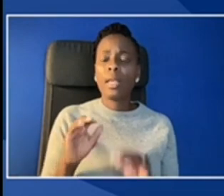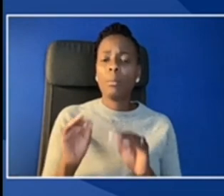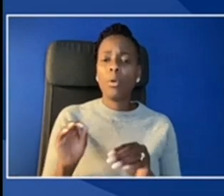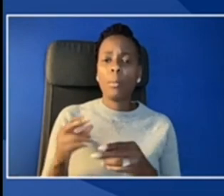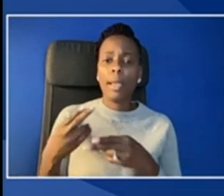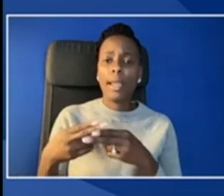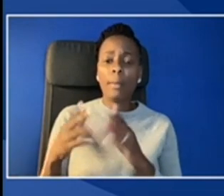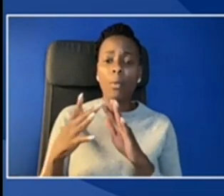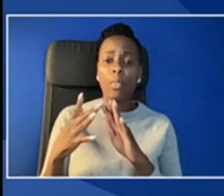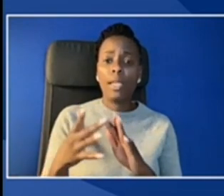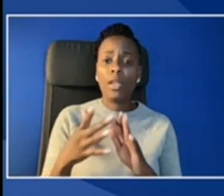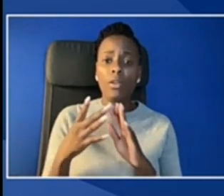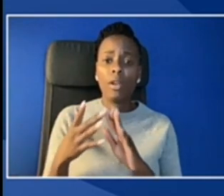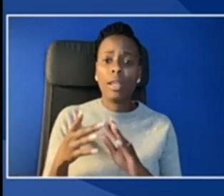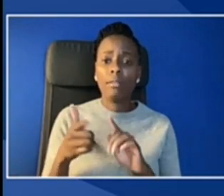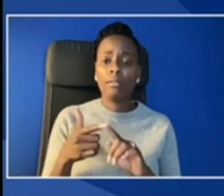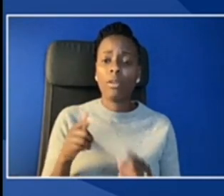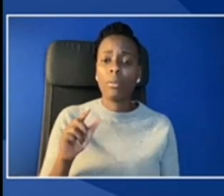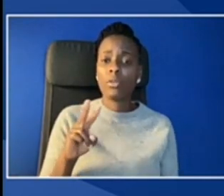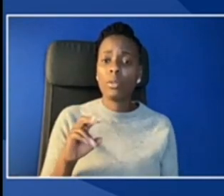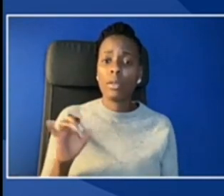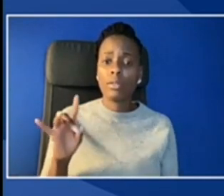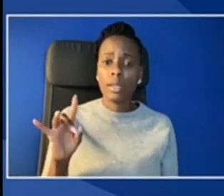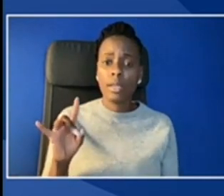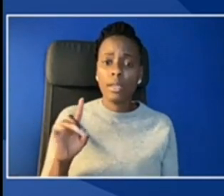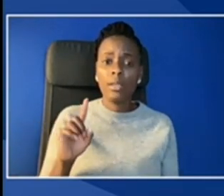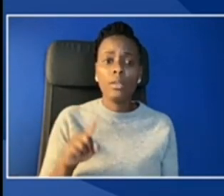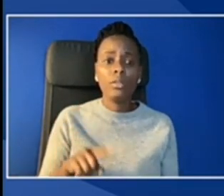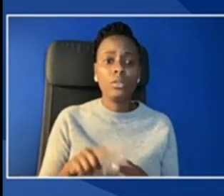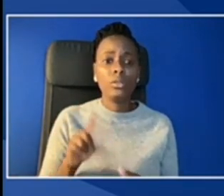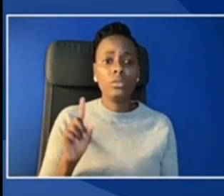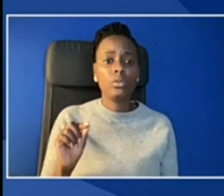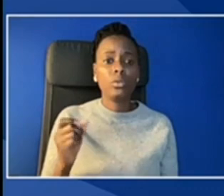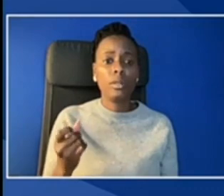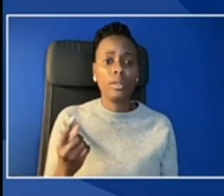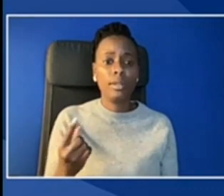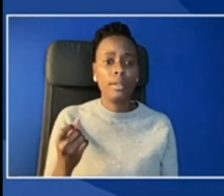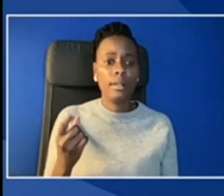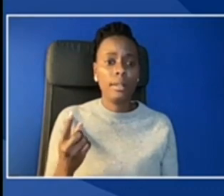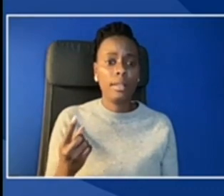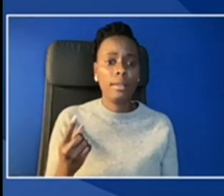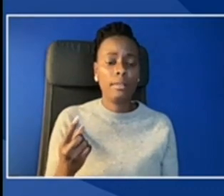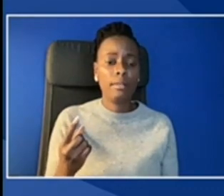2008-2011, if you see John, call the